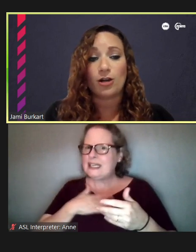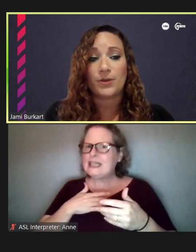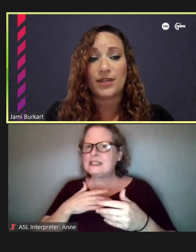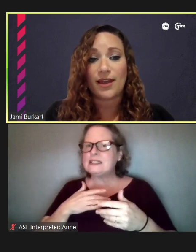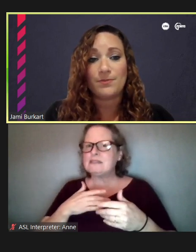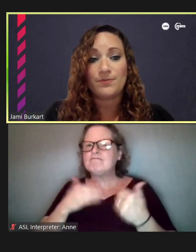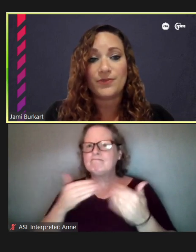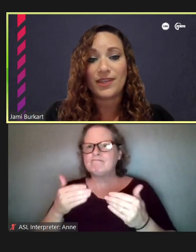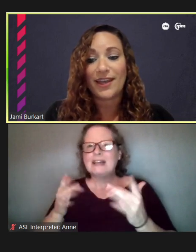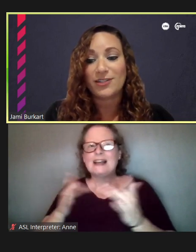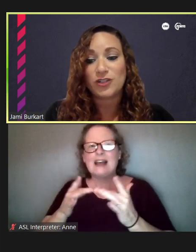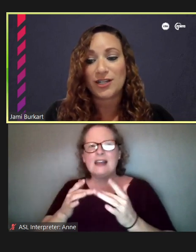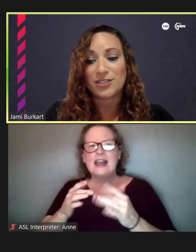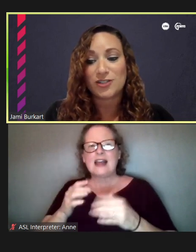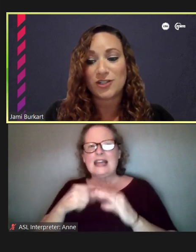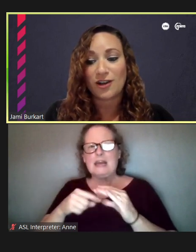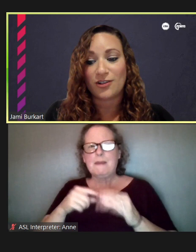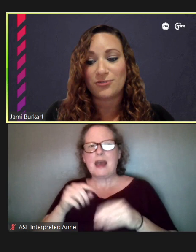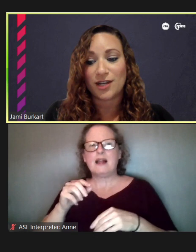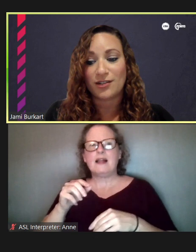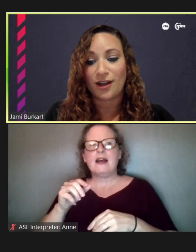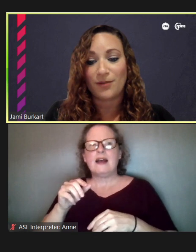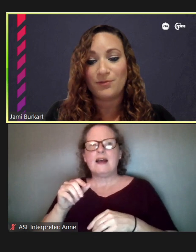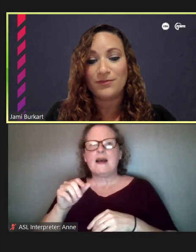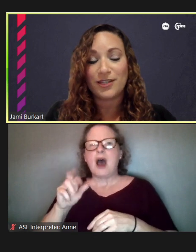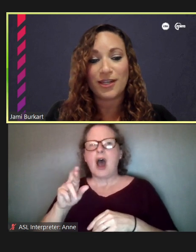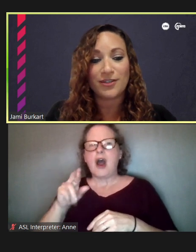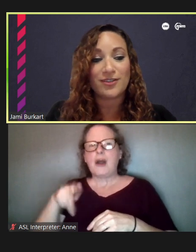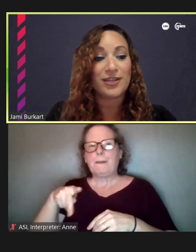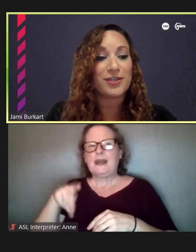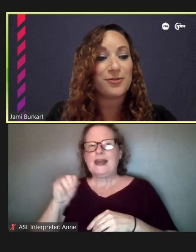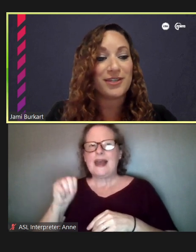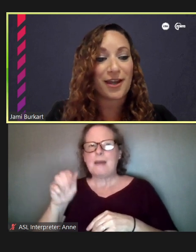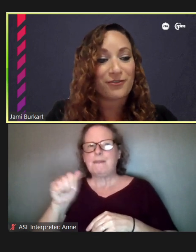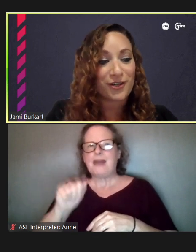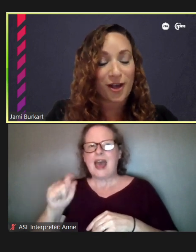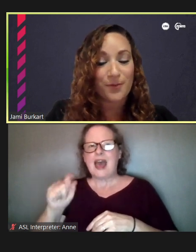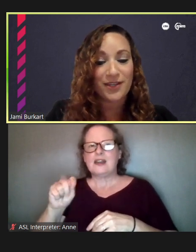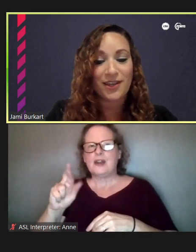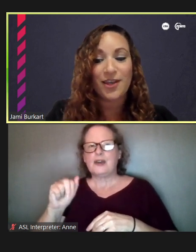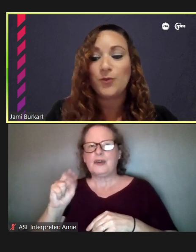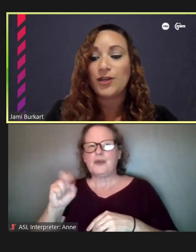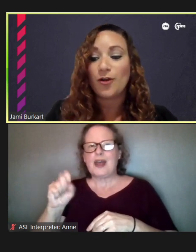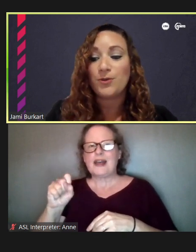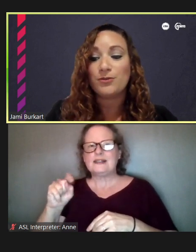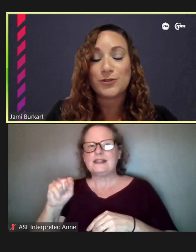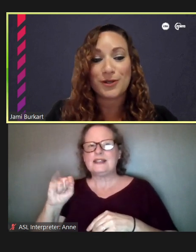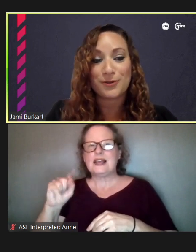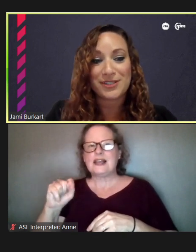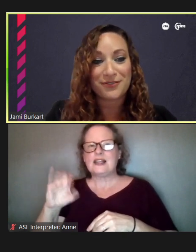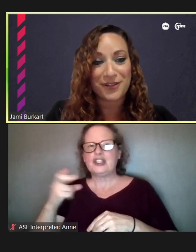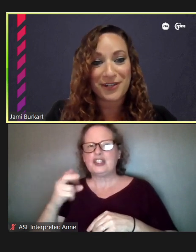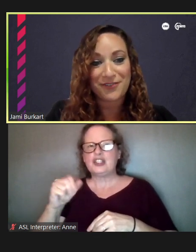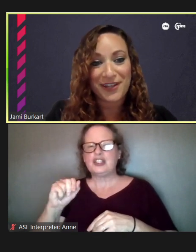rpm@transitchicago.com, and thank you again for coming. We hope you enjoy the rest of your evening.